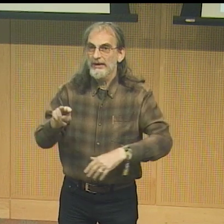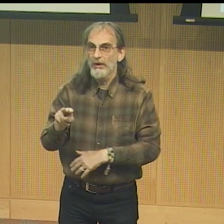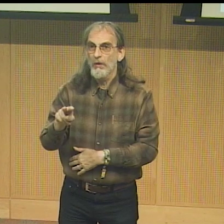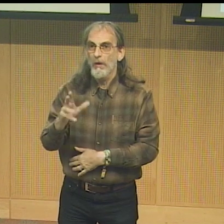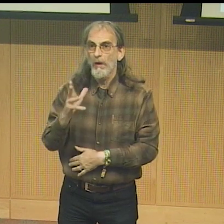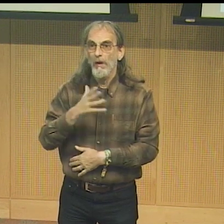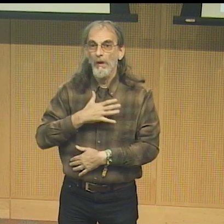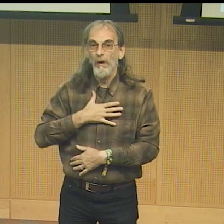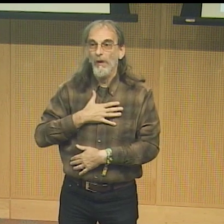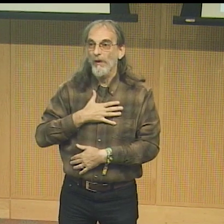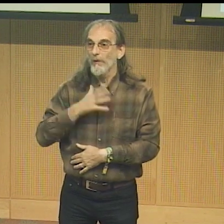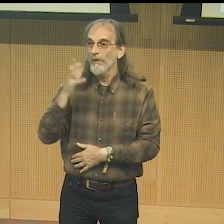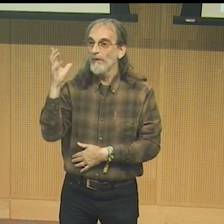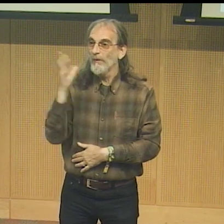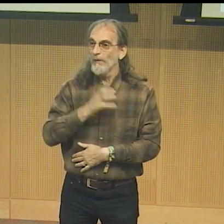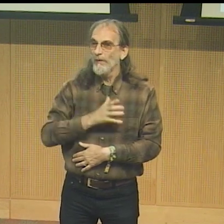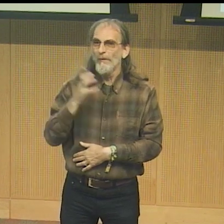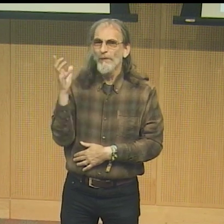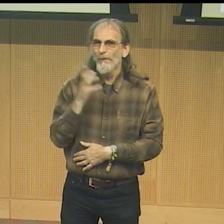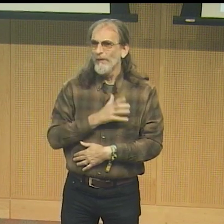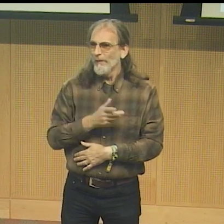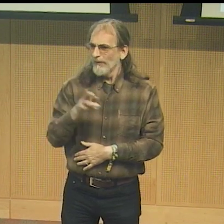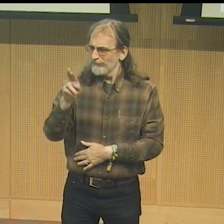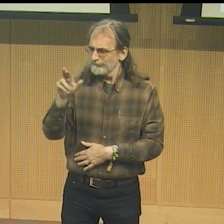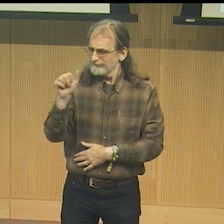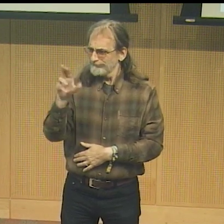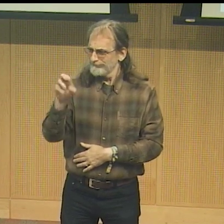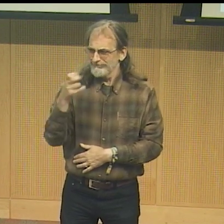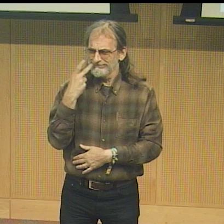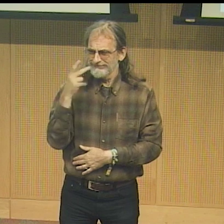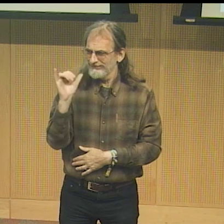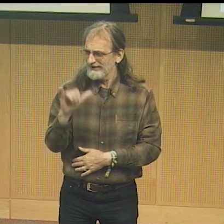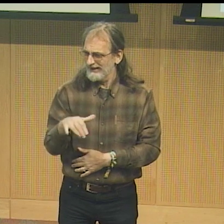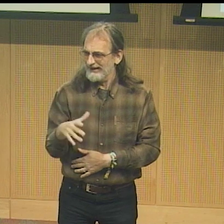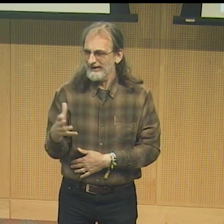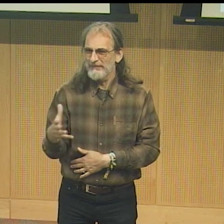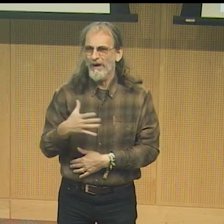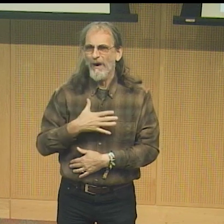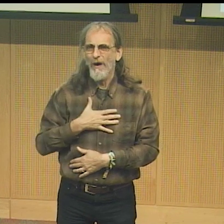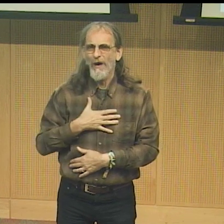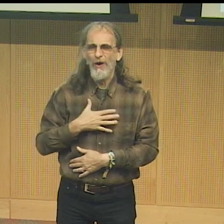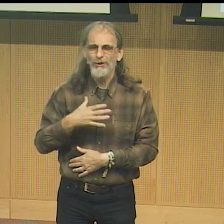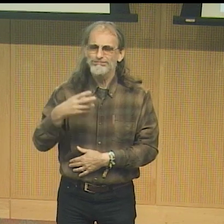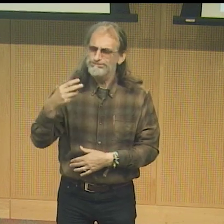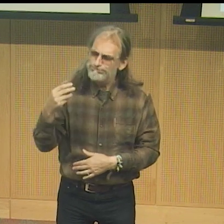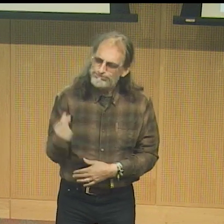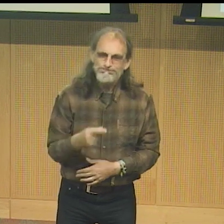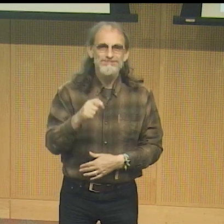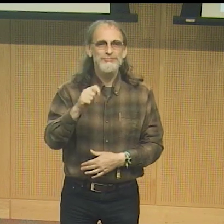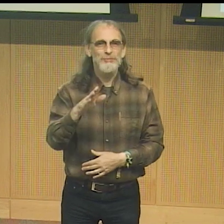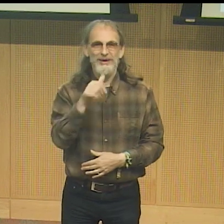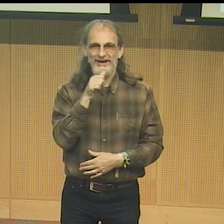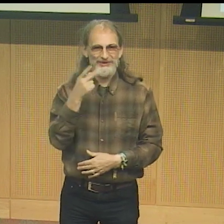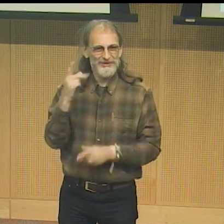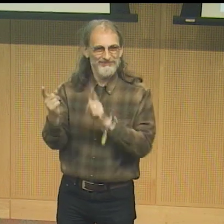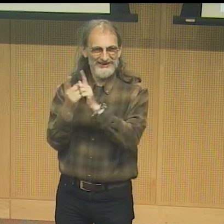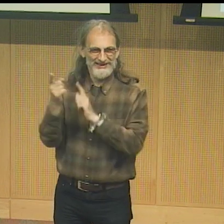and such positive energy. And I was struck by that because it's so rare to see. And it's unfortunate that I didn't have an opportunity to